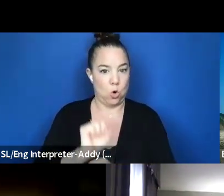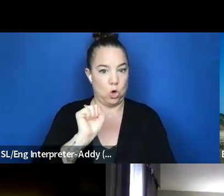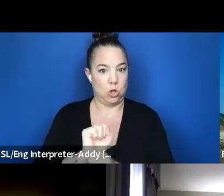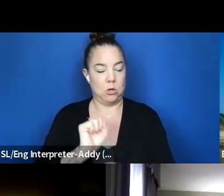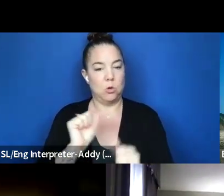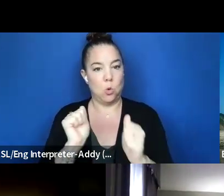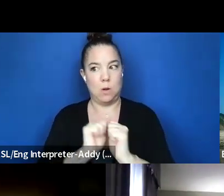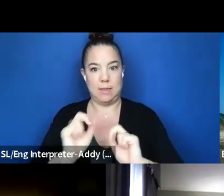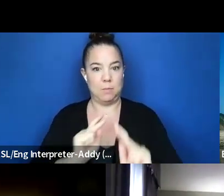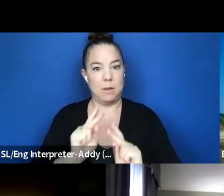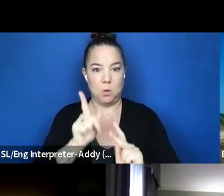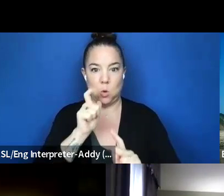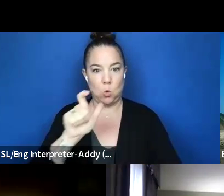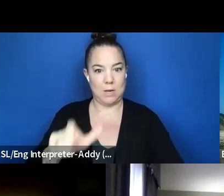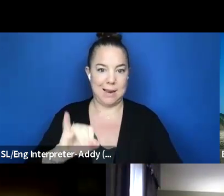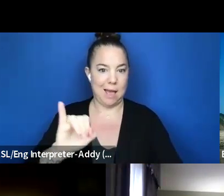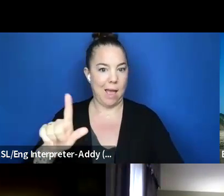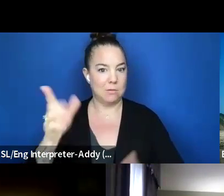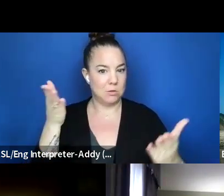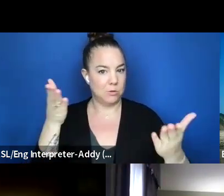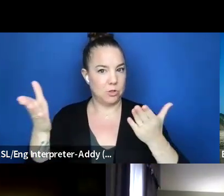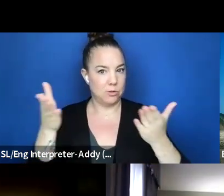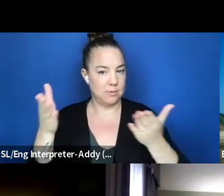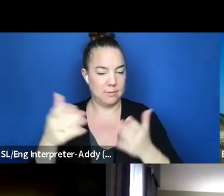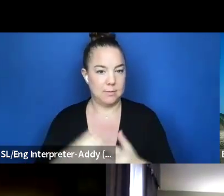Adeleigh Belyeu: folks that need il services. Adeleigh Belyeu: So